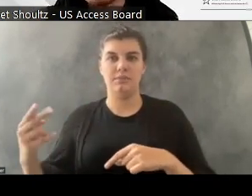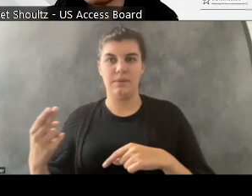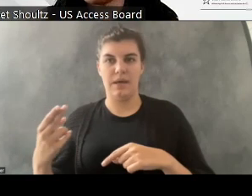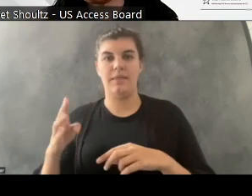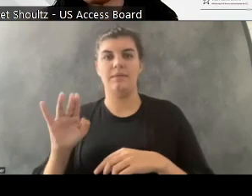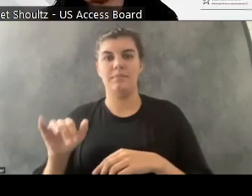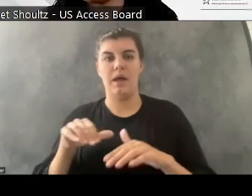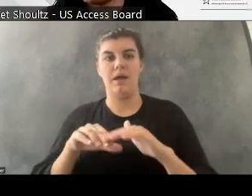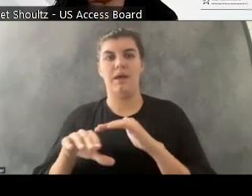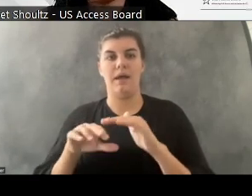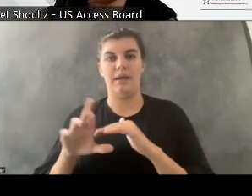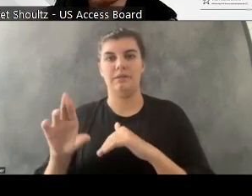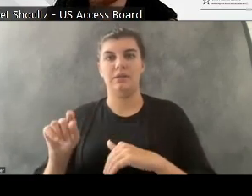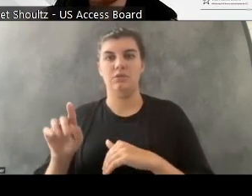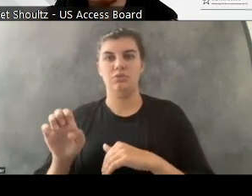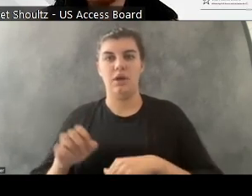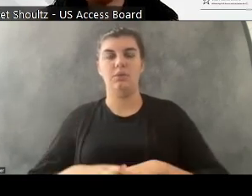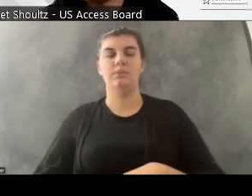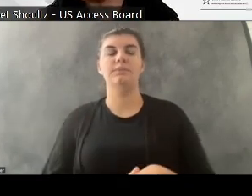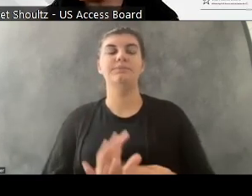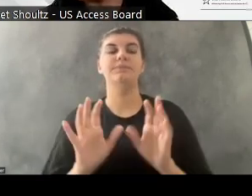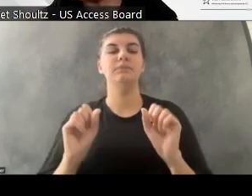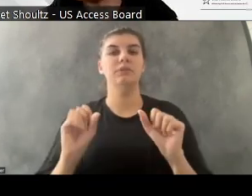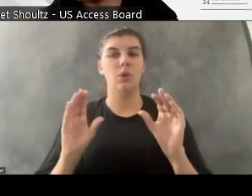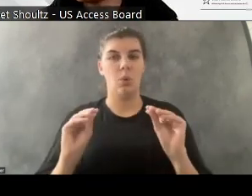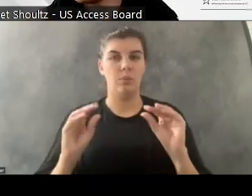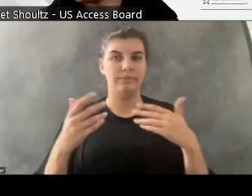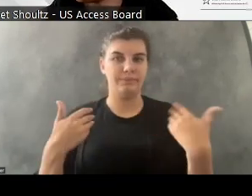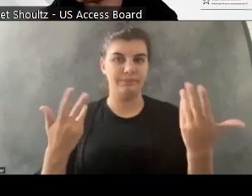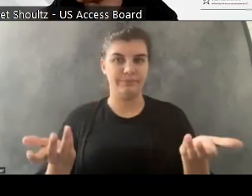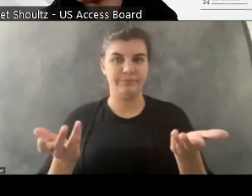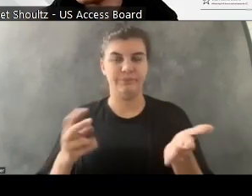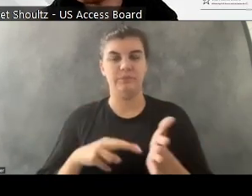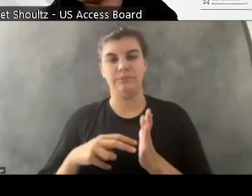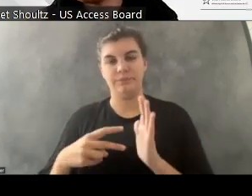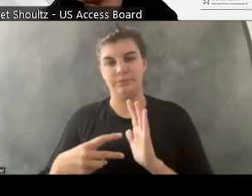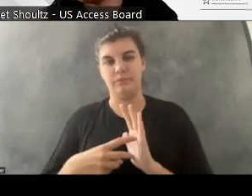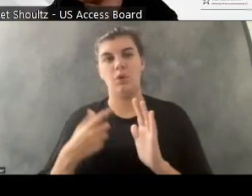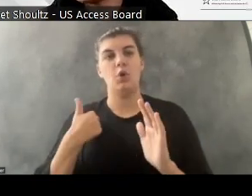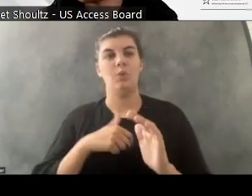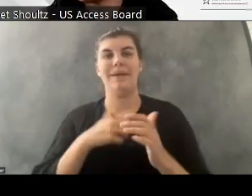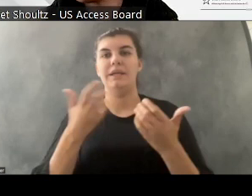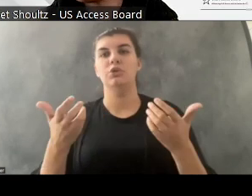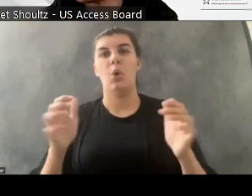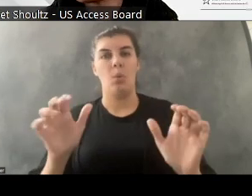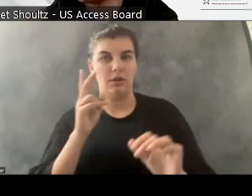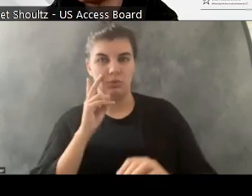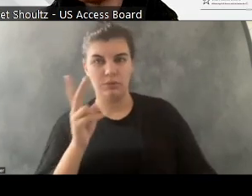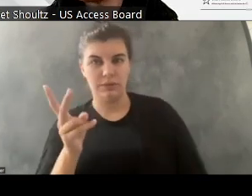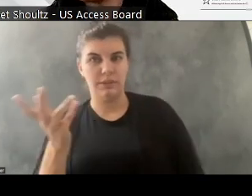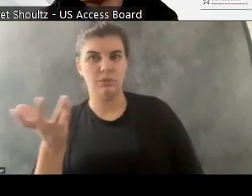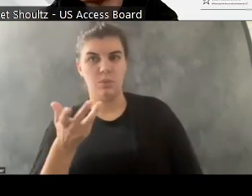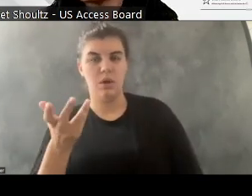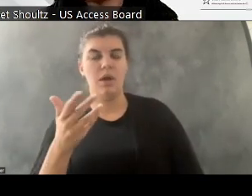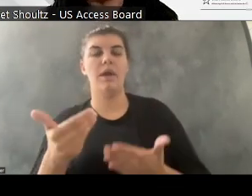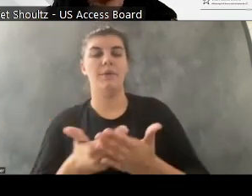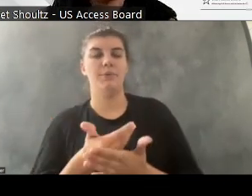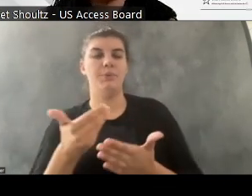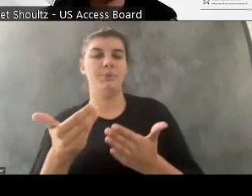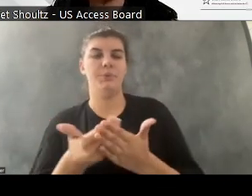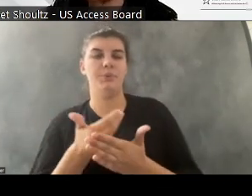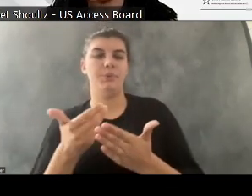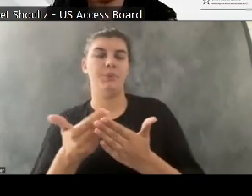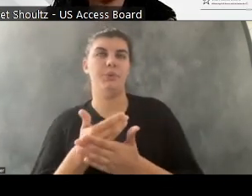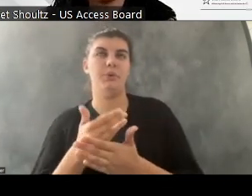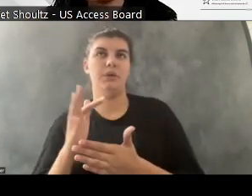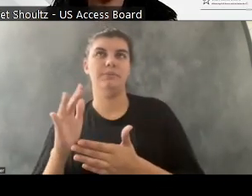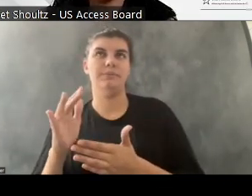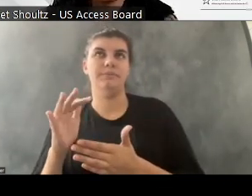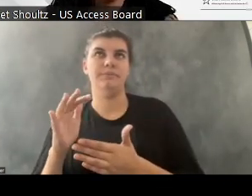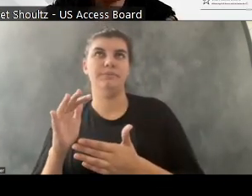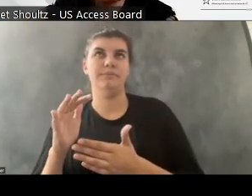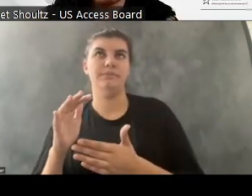by pedestrian access routes. So basically, what we don't want to see is a new transit